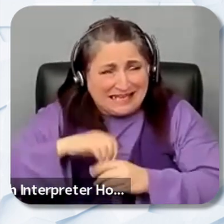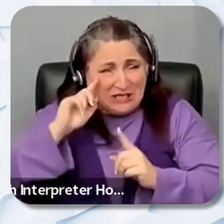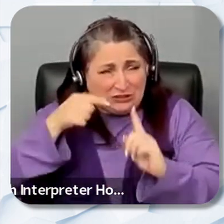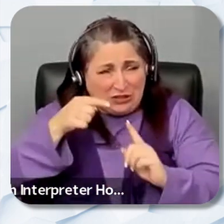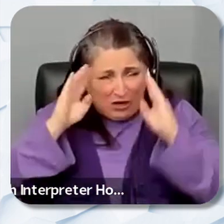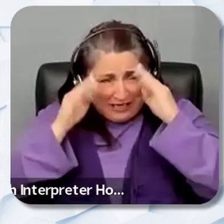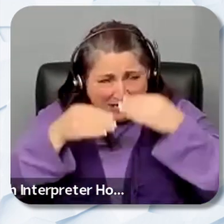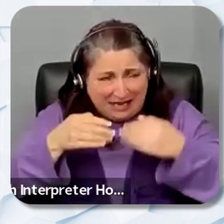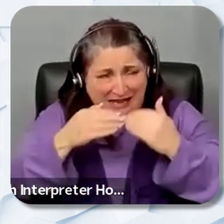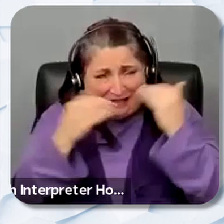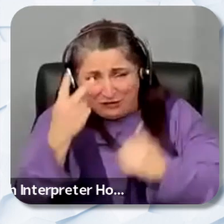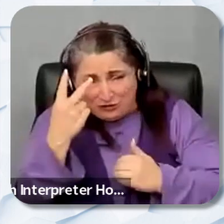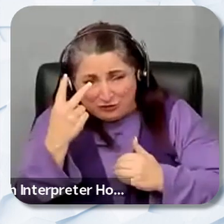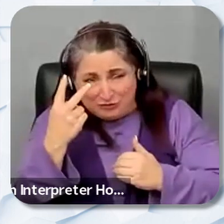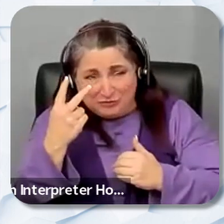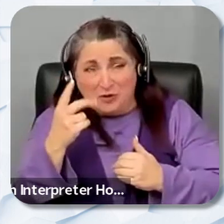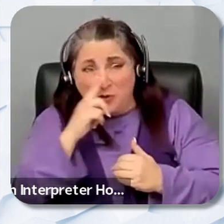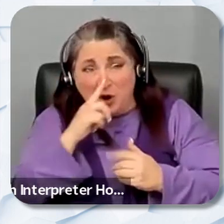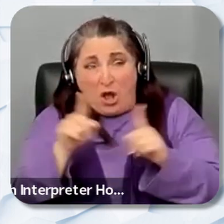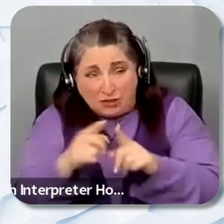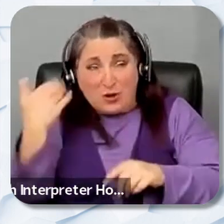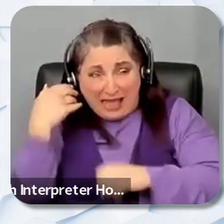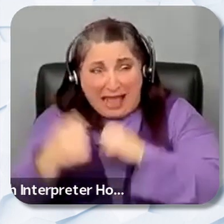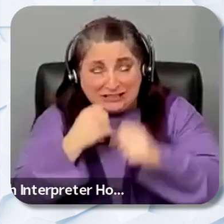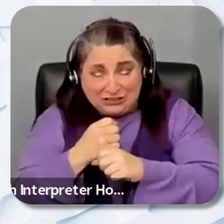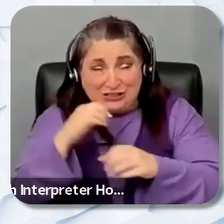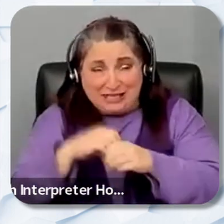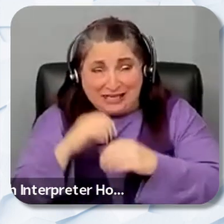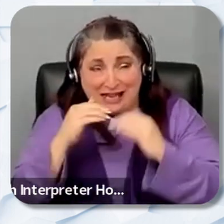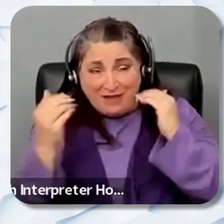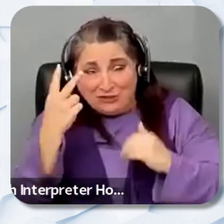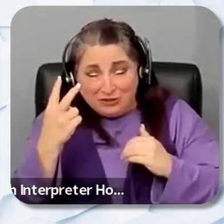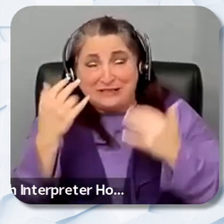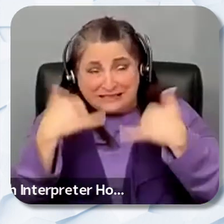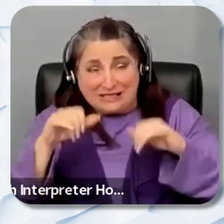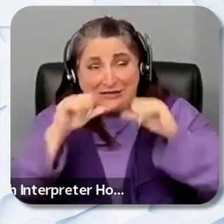Targeted Level 2 last year, and they're now continuing into Targeted Level 2? So Tamara,